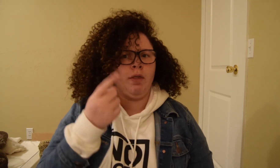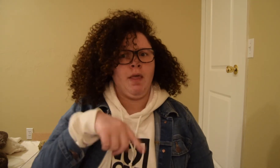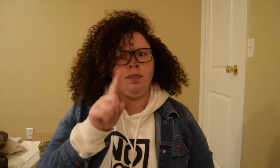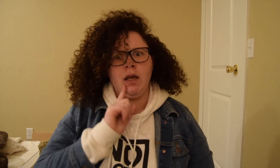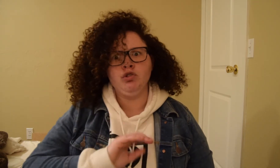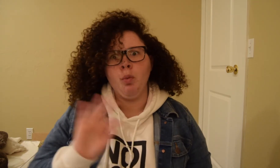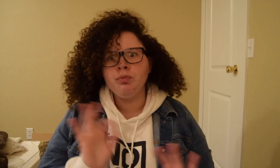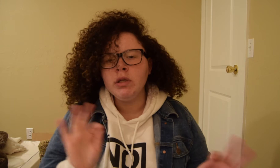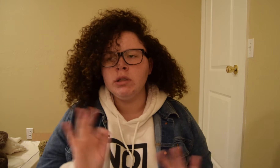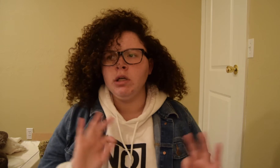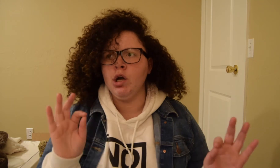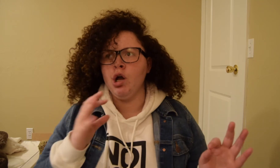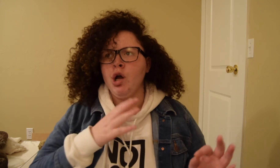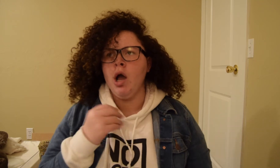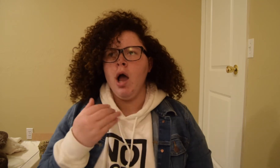And they think it's not a big deal